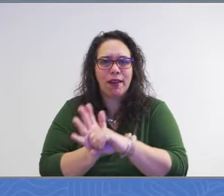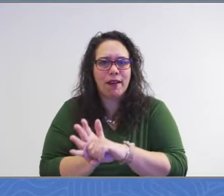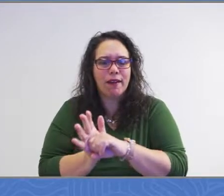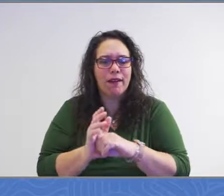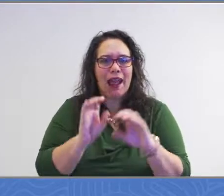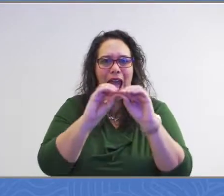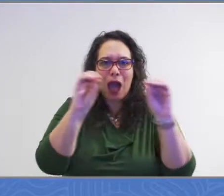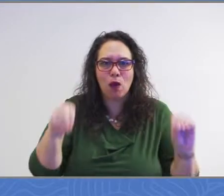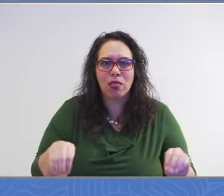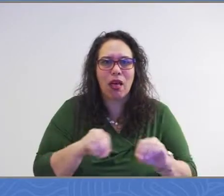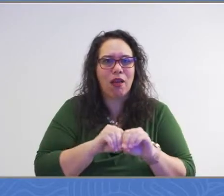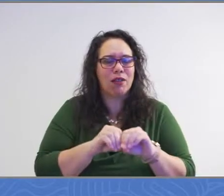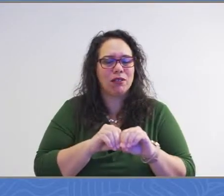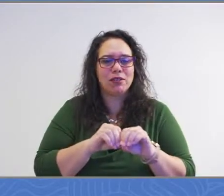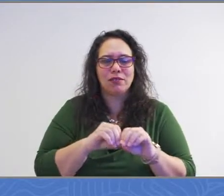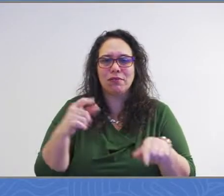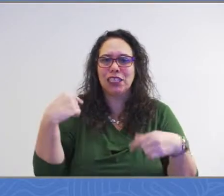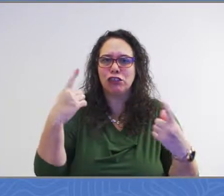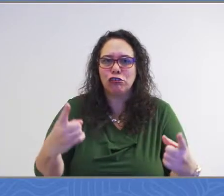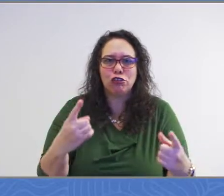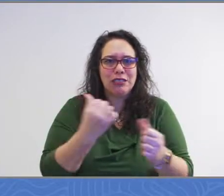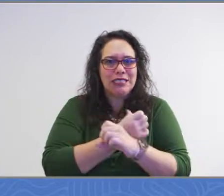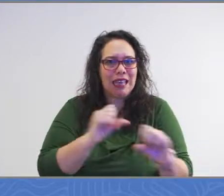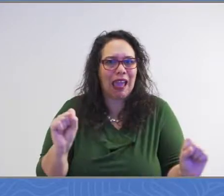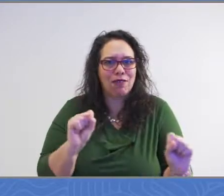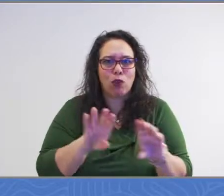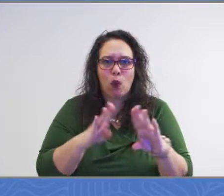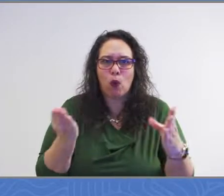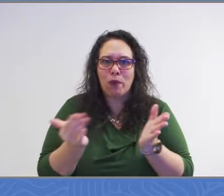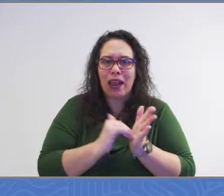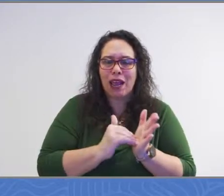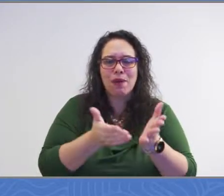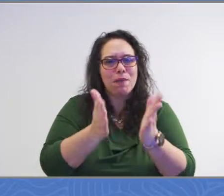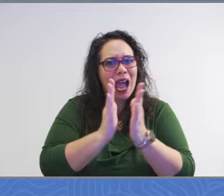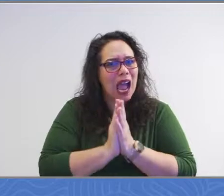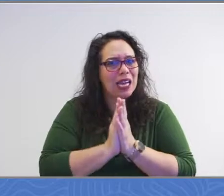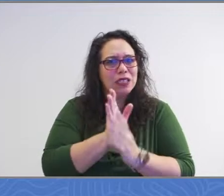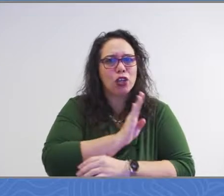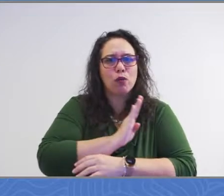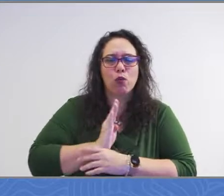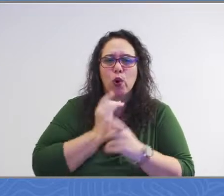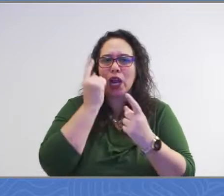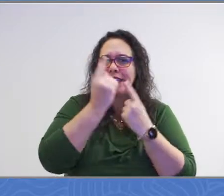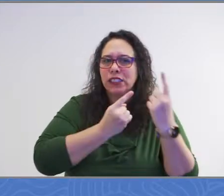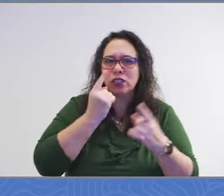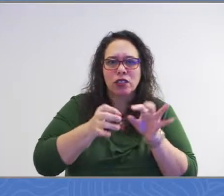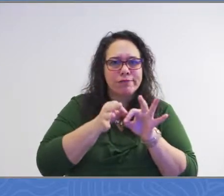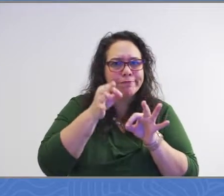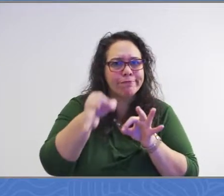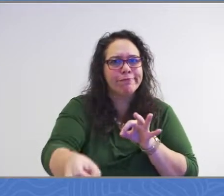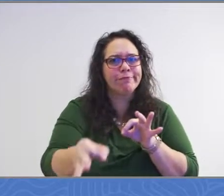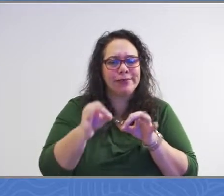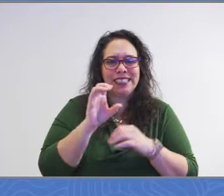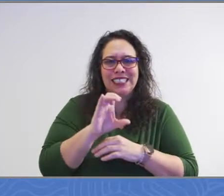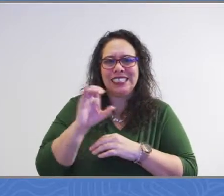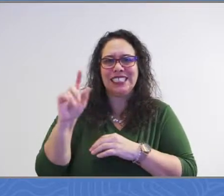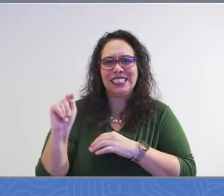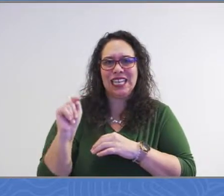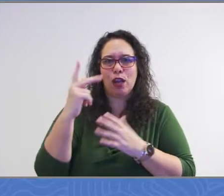until schools are safe to reopen. I am asking the board to please consider postponing opening the CCT program for now,